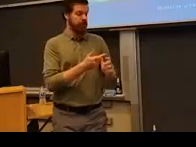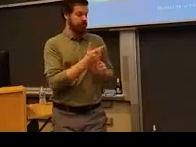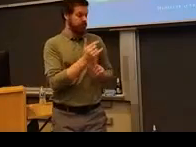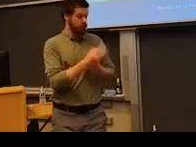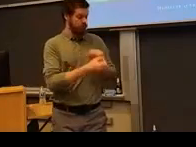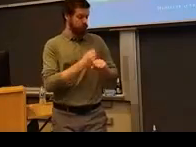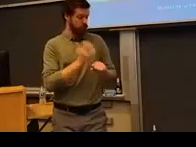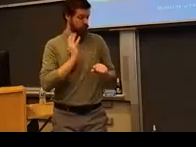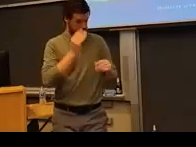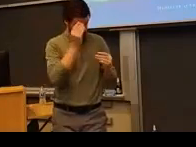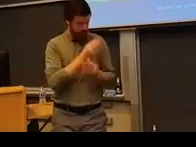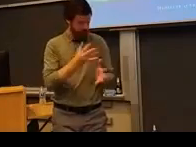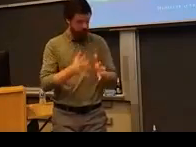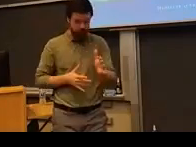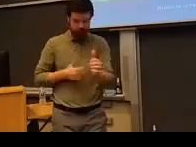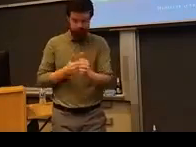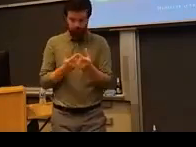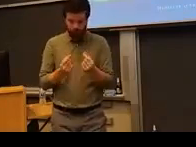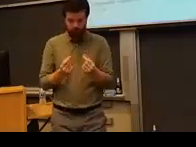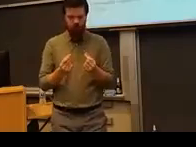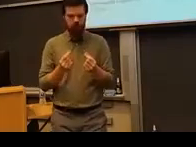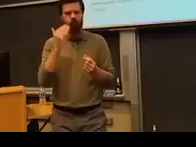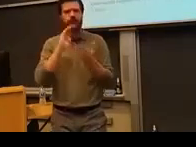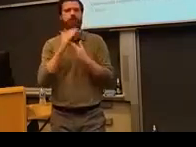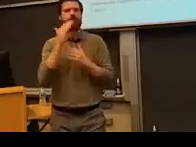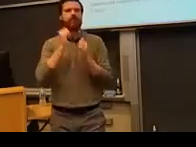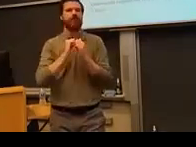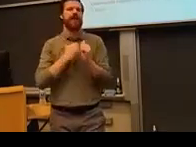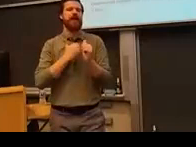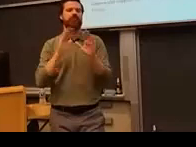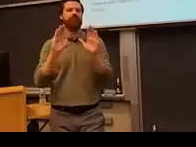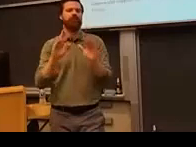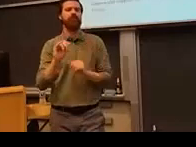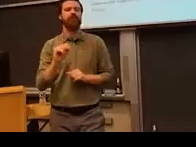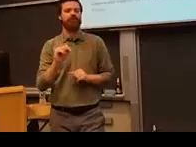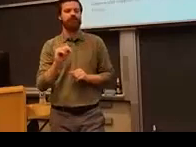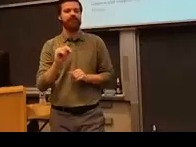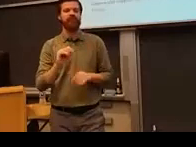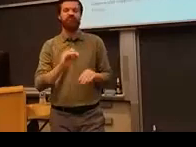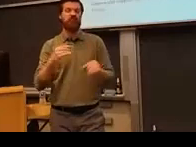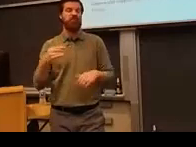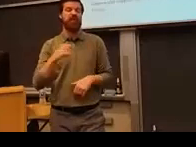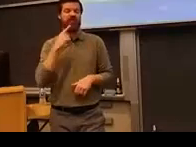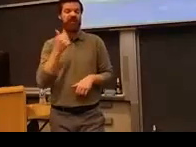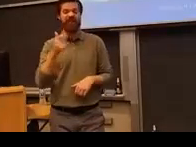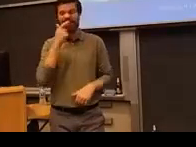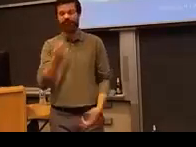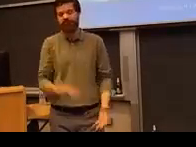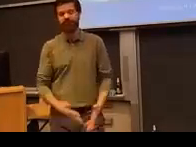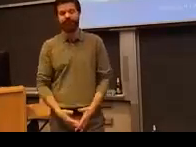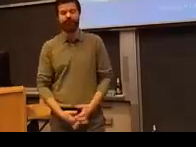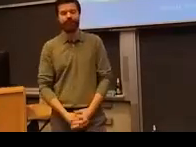everybody's really familiar with uh our great unit and uh nobody pays us for anything interesting